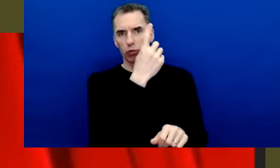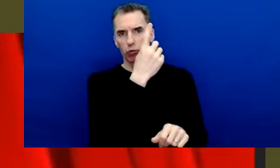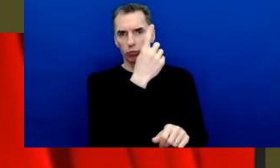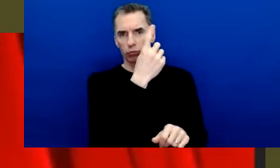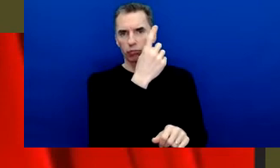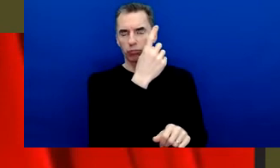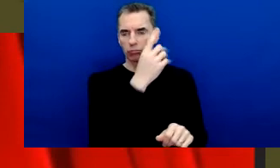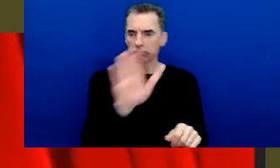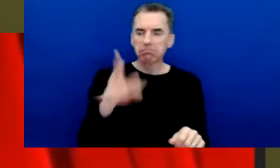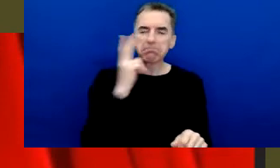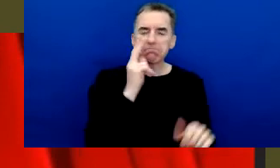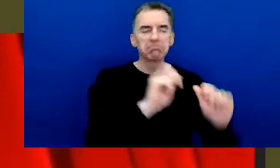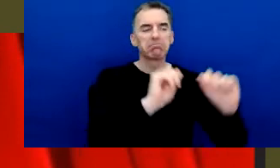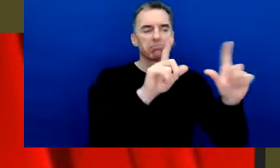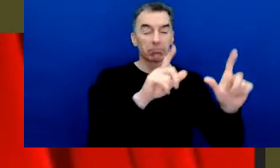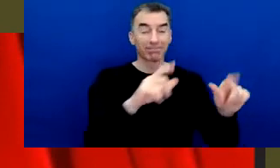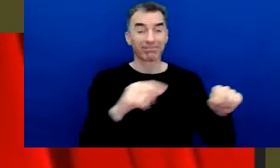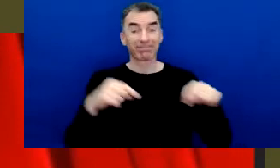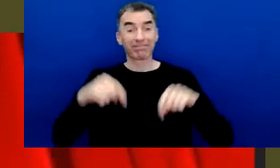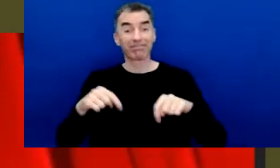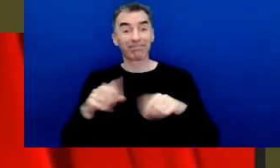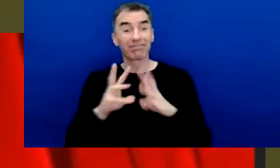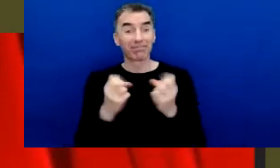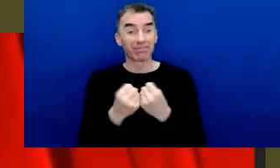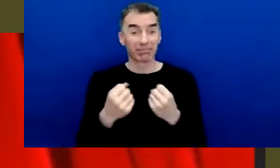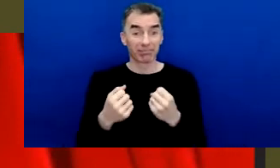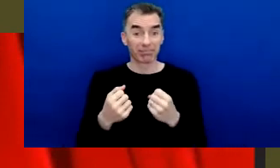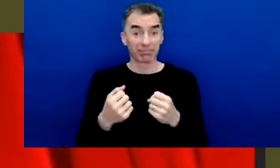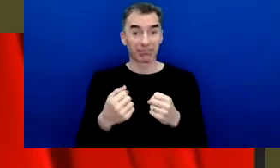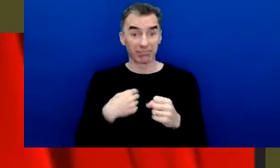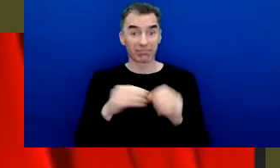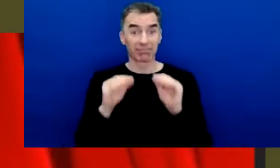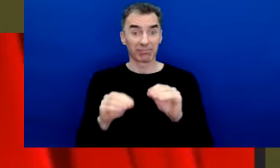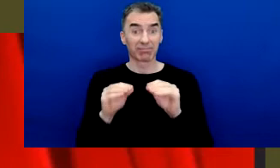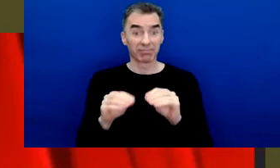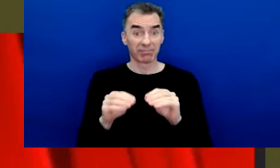teaching this workshop, it was kind of based out of the fact that we don't like drama